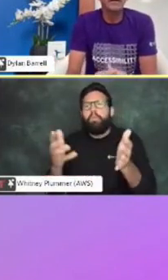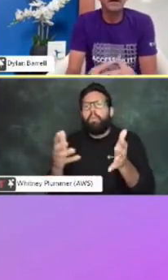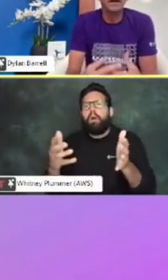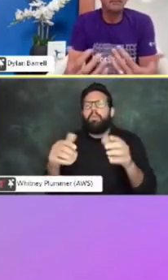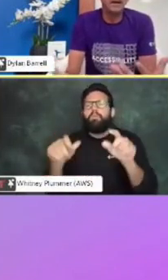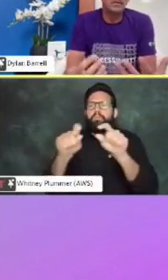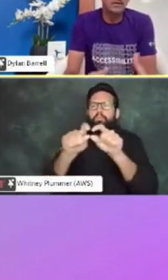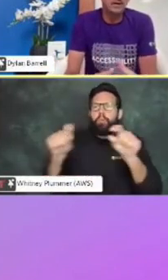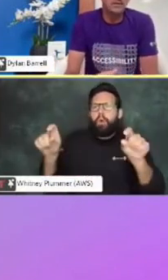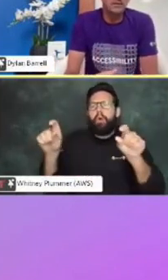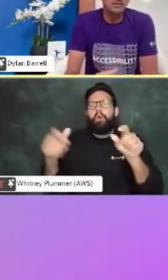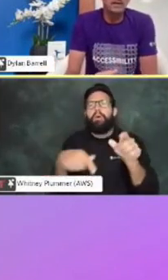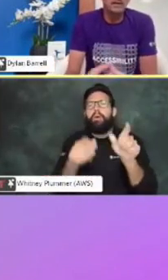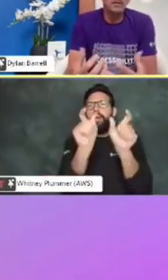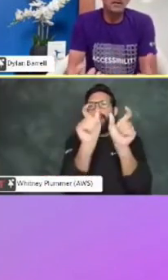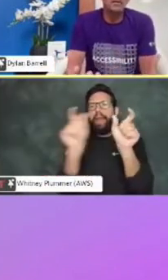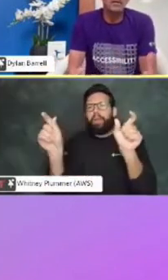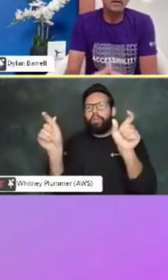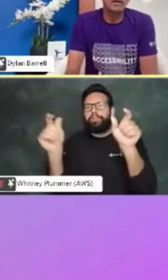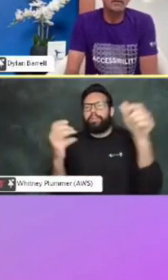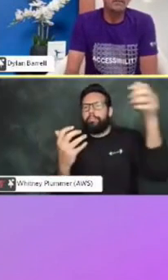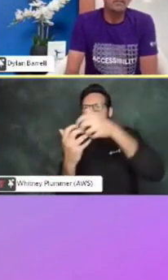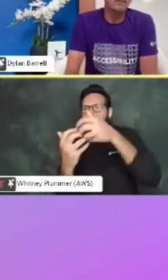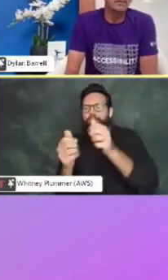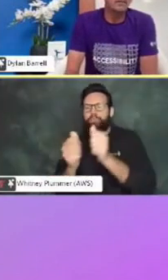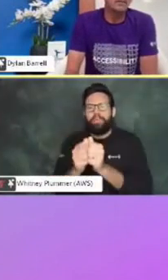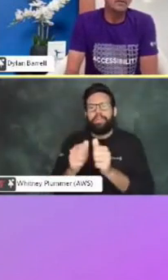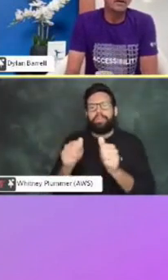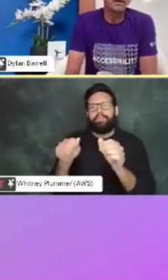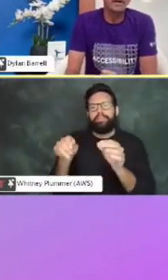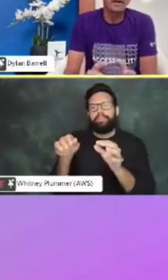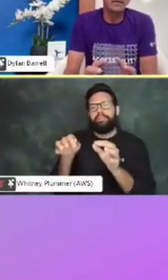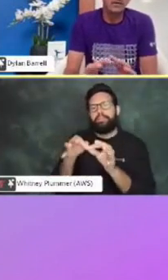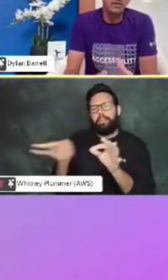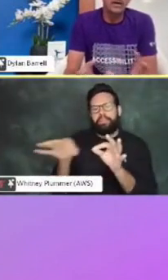and match those up with semantics. So it's a very powerful tool that allows you to quickly